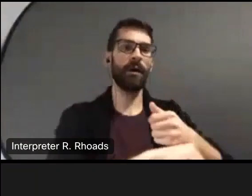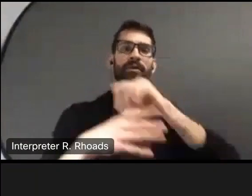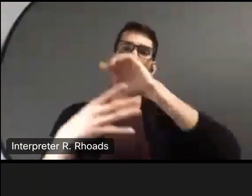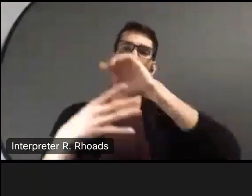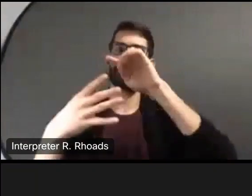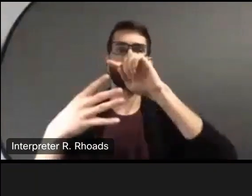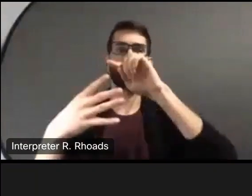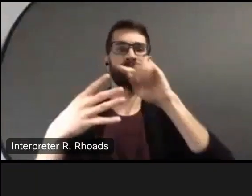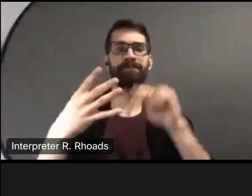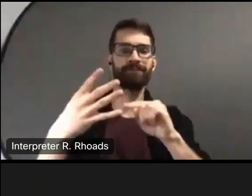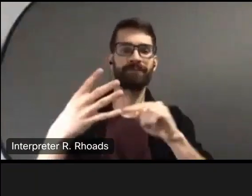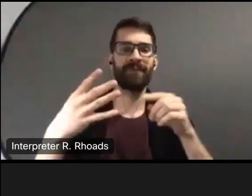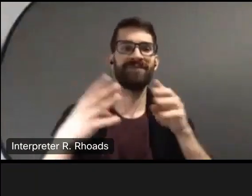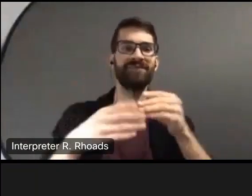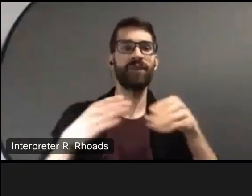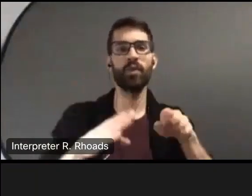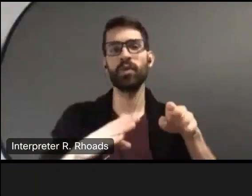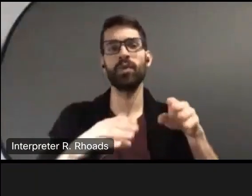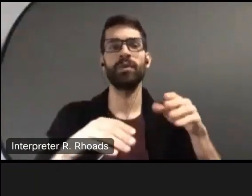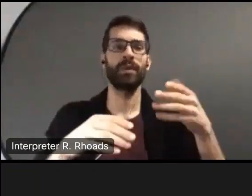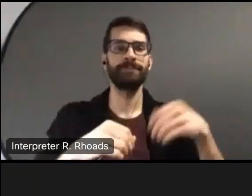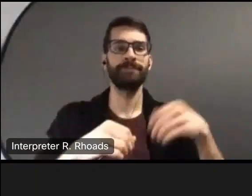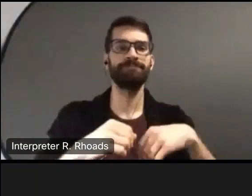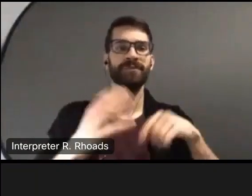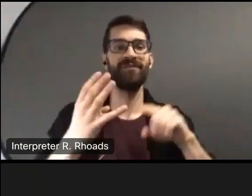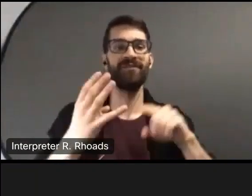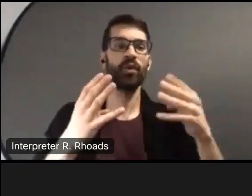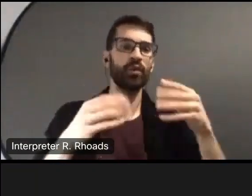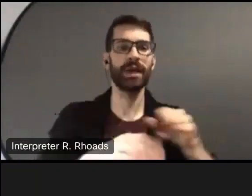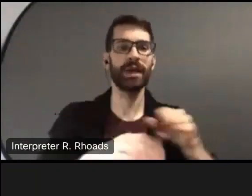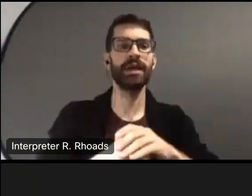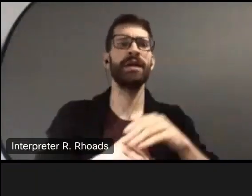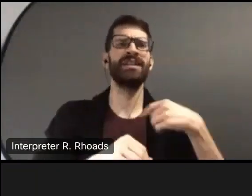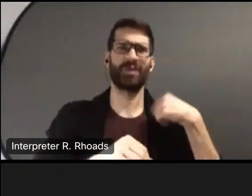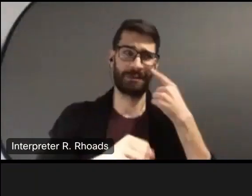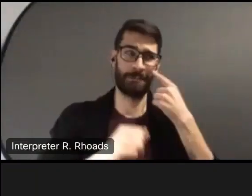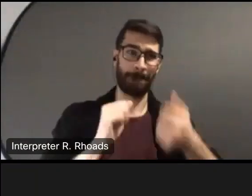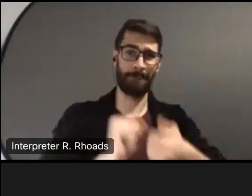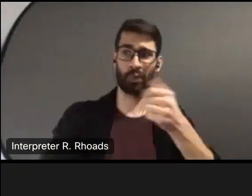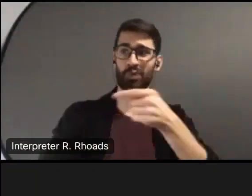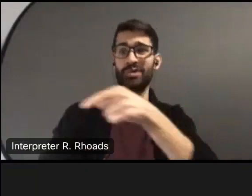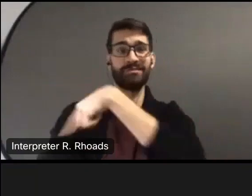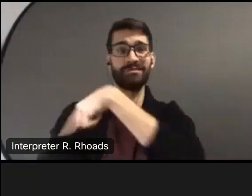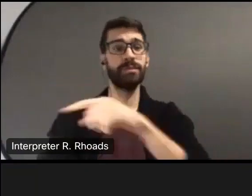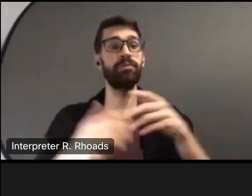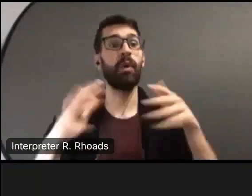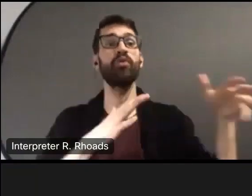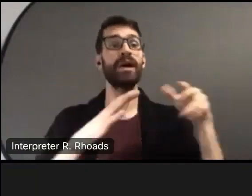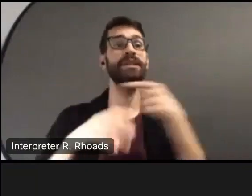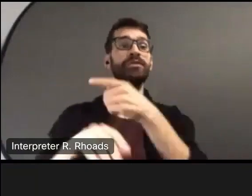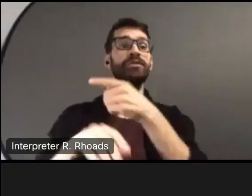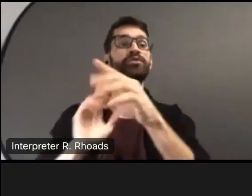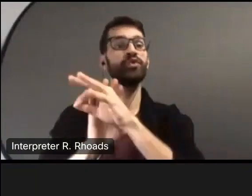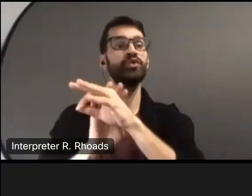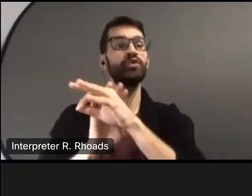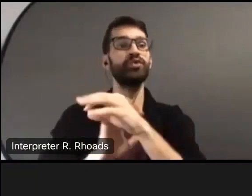method is, and I think most Commissions ultimately do choose one of their four forms of communication